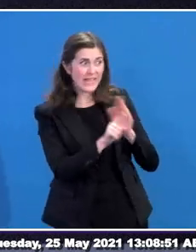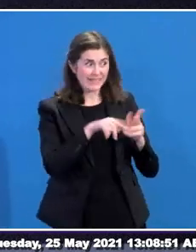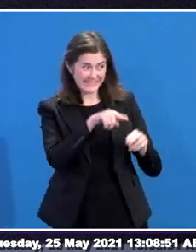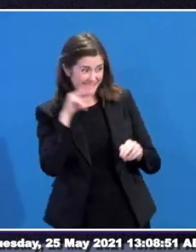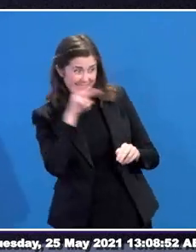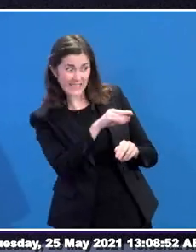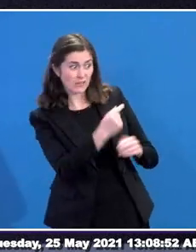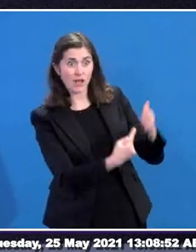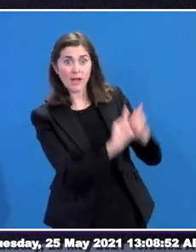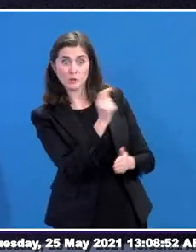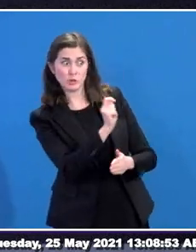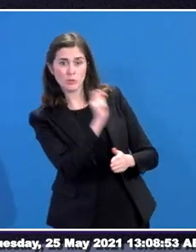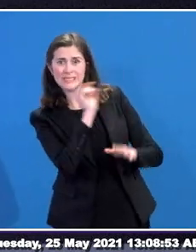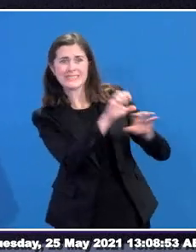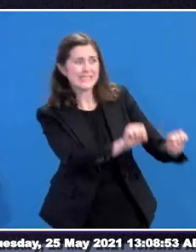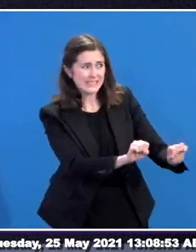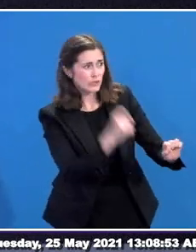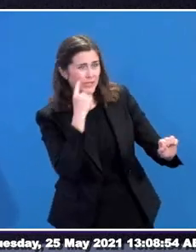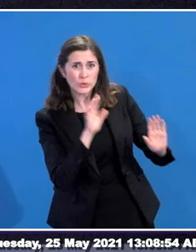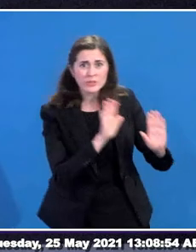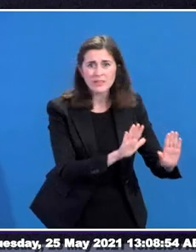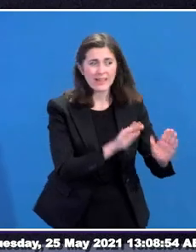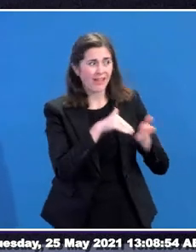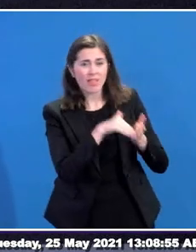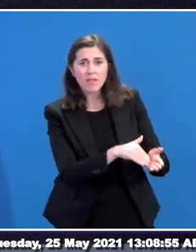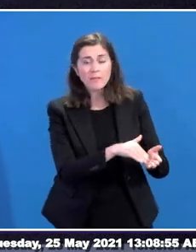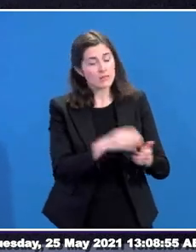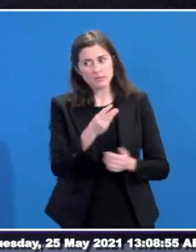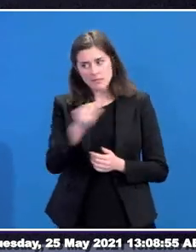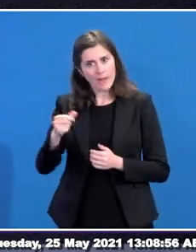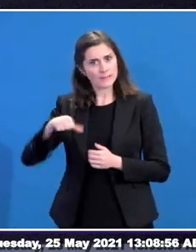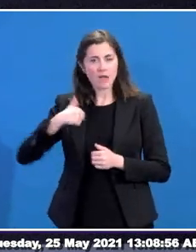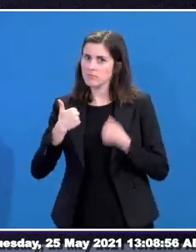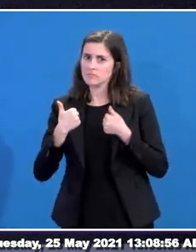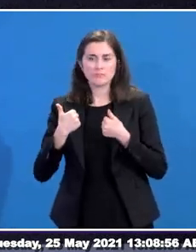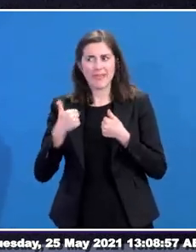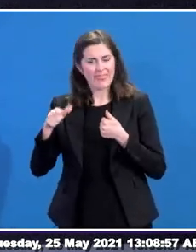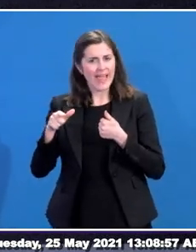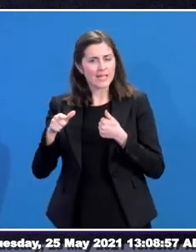Some staff are and I commend them for that and I thank God that they are there.